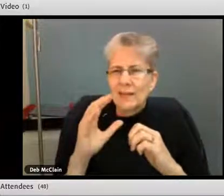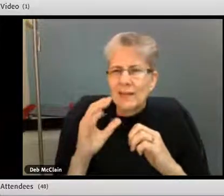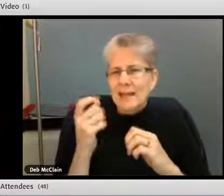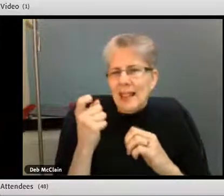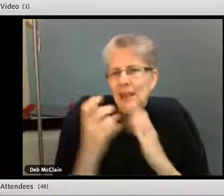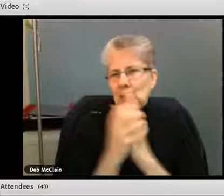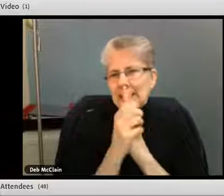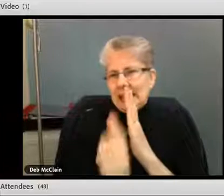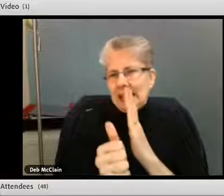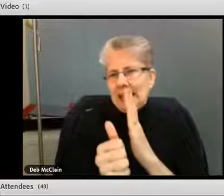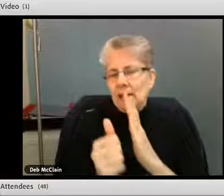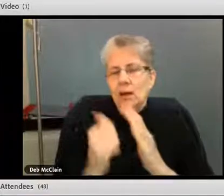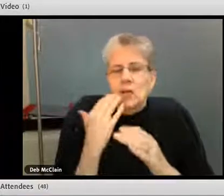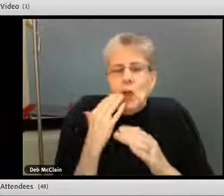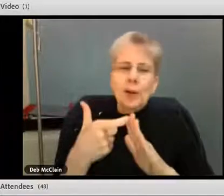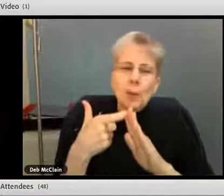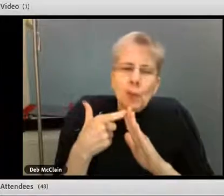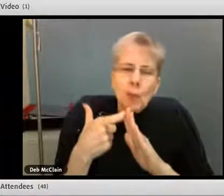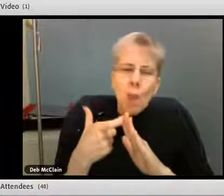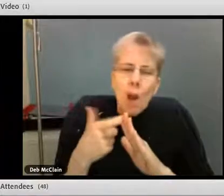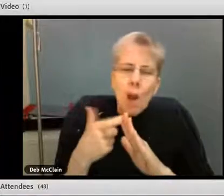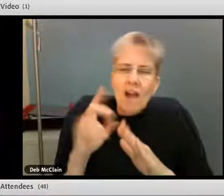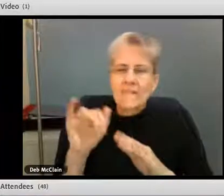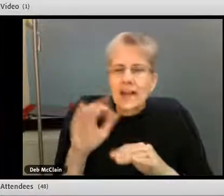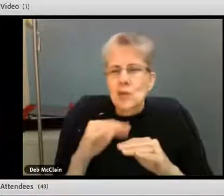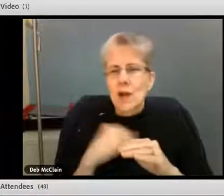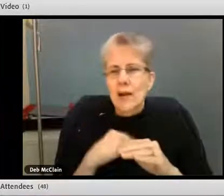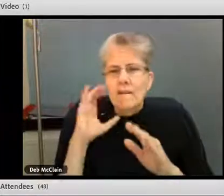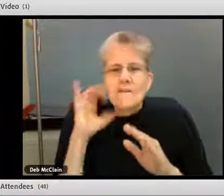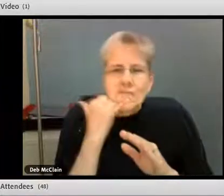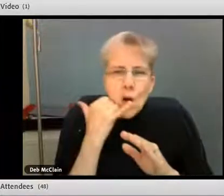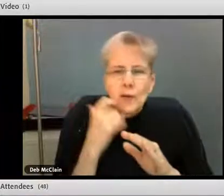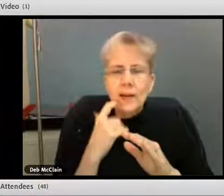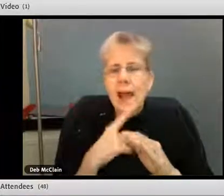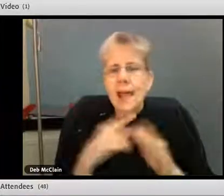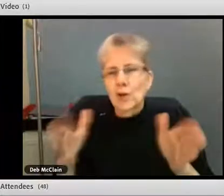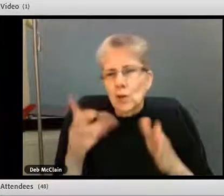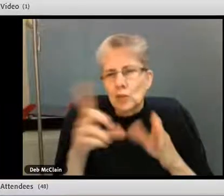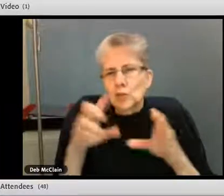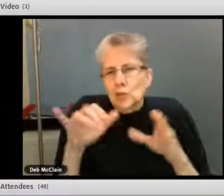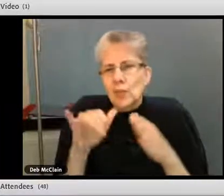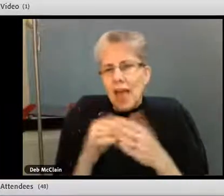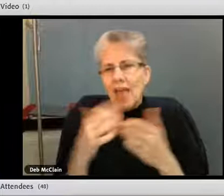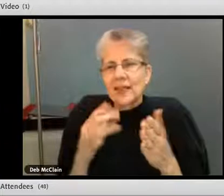and I encourage you to do that. There are things like Instagram stories and Facebook stories,